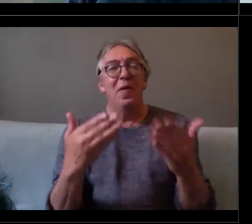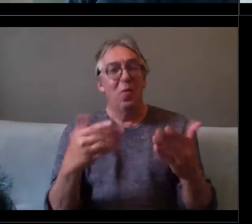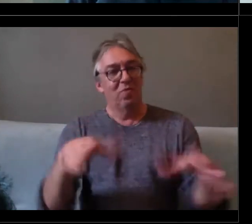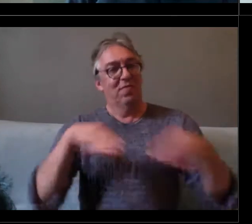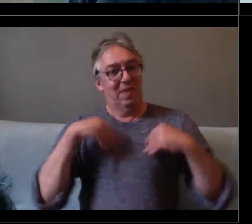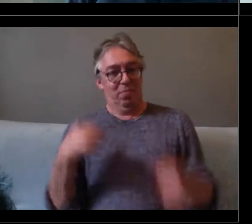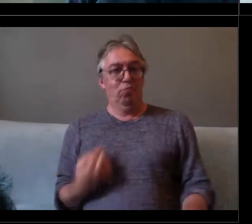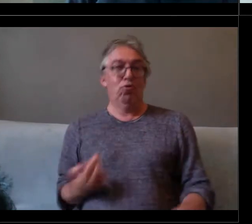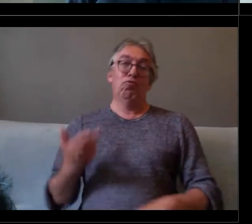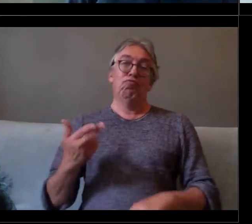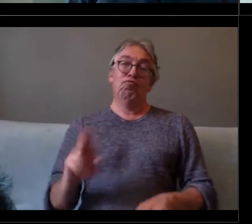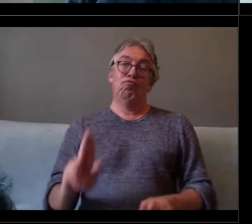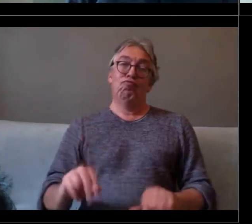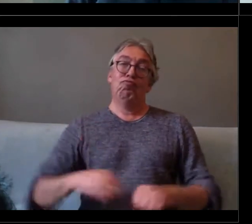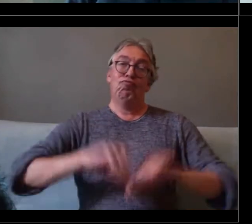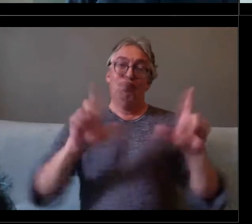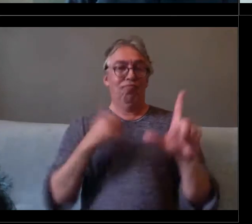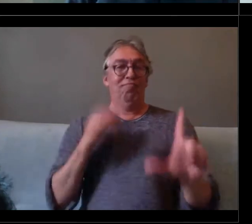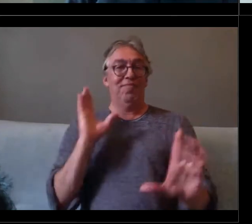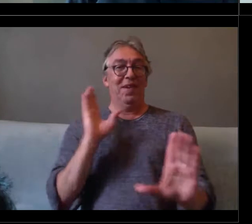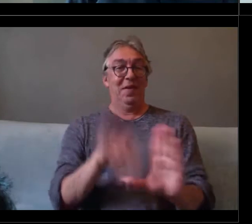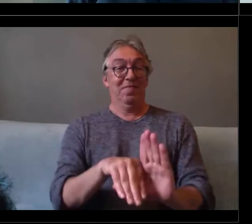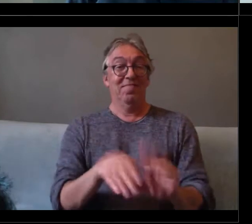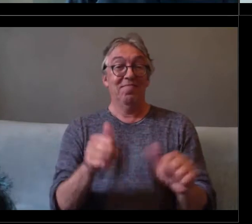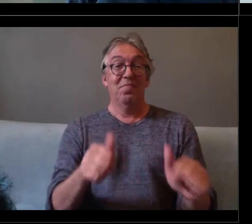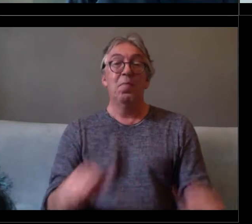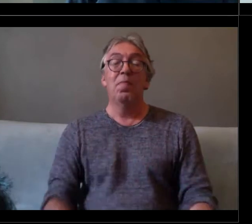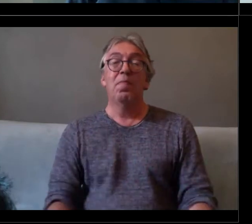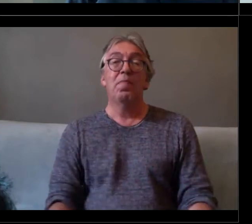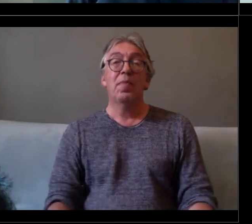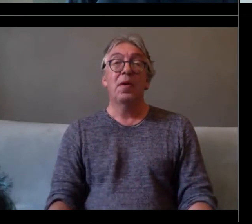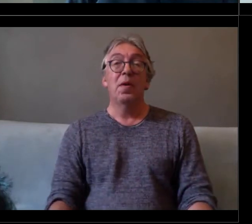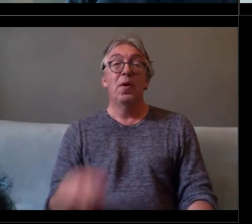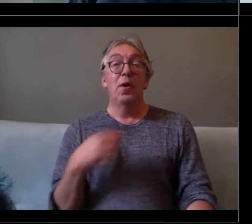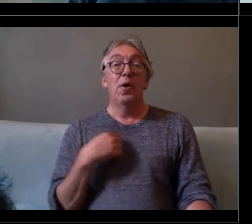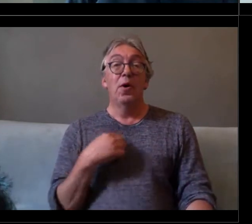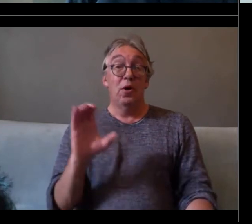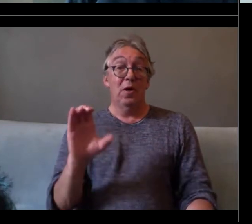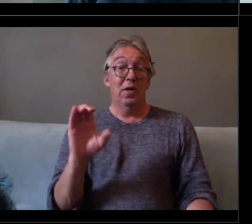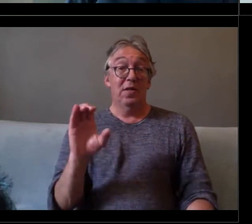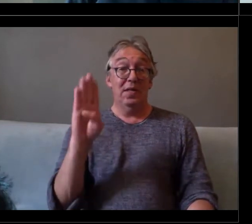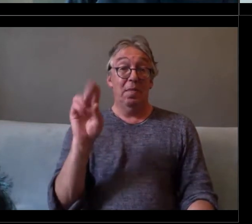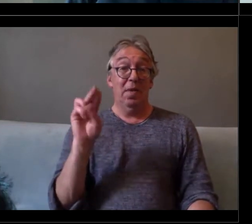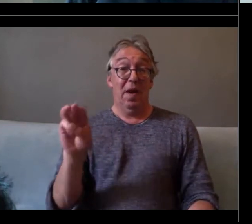Maybe one thing from CBM is that the VIVID project is preparing